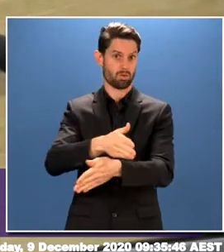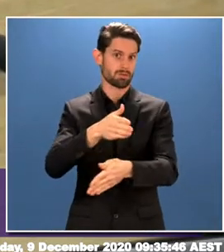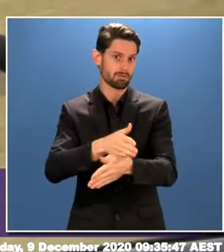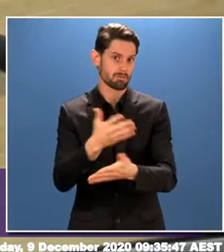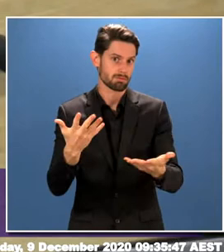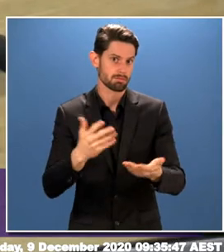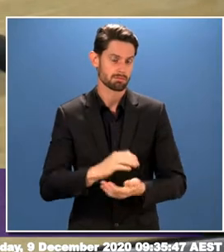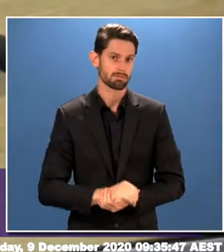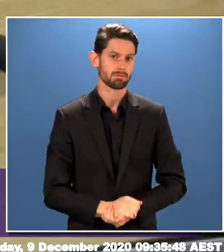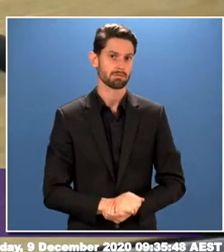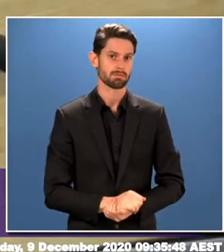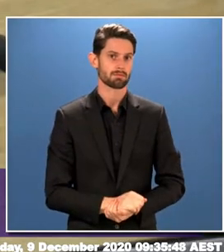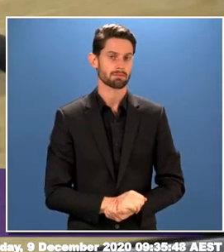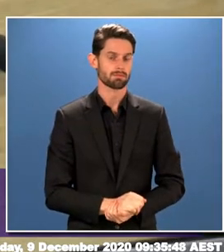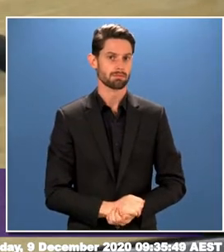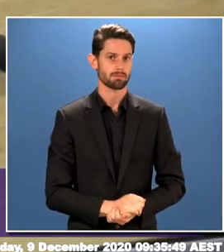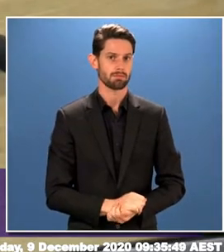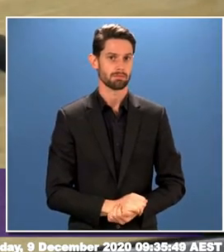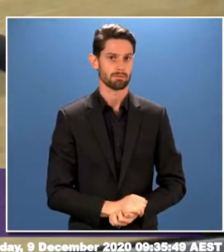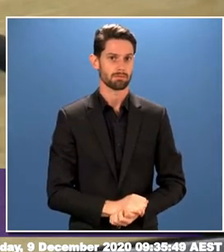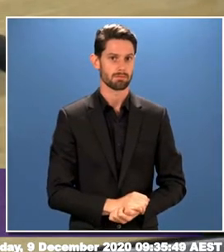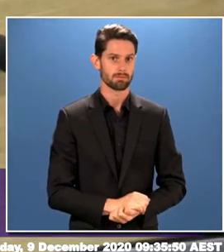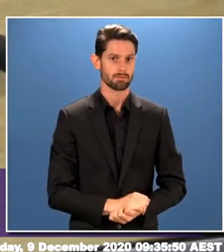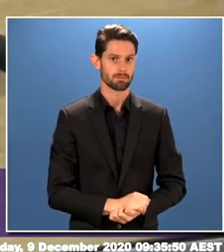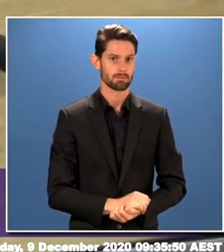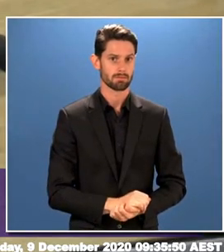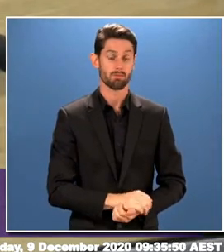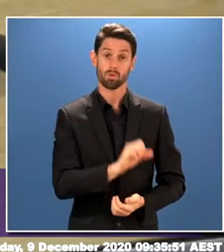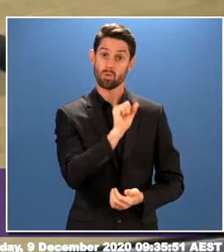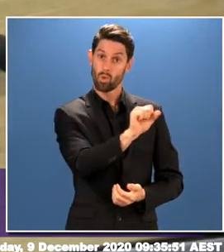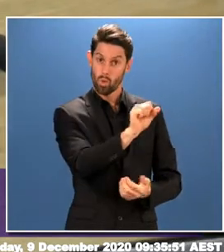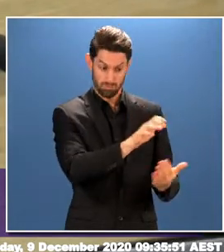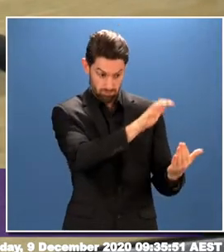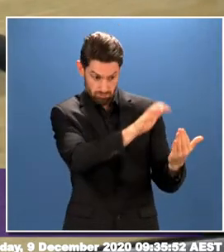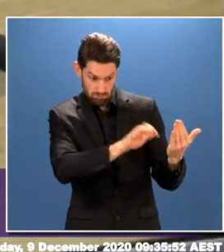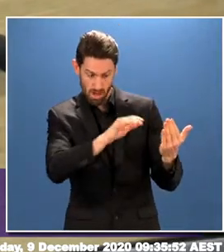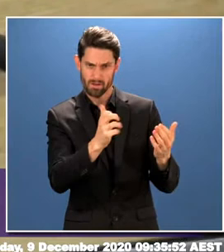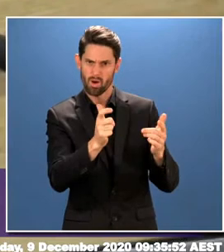The statement that you prepared contains a number of quotes provided by